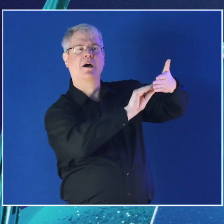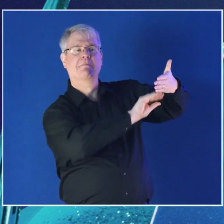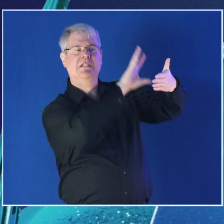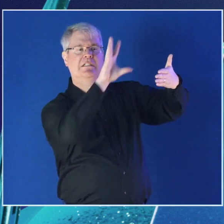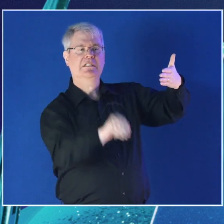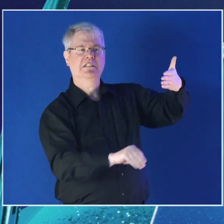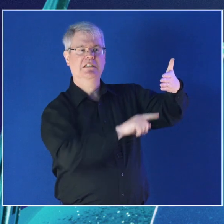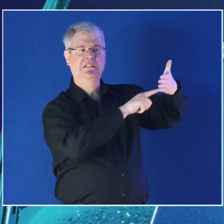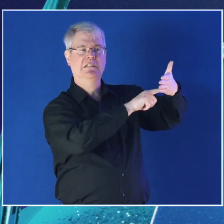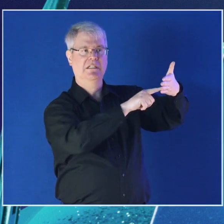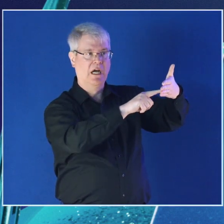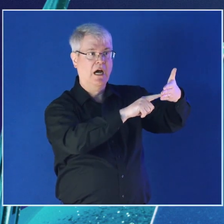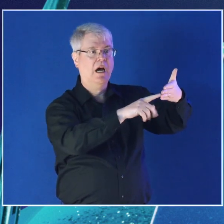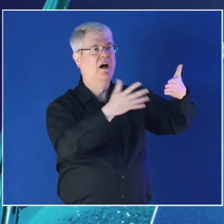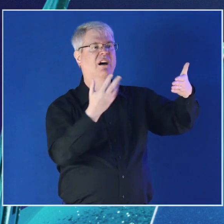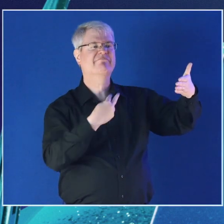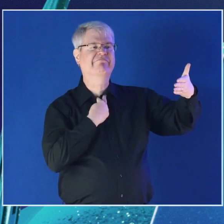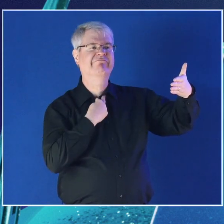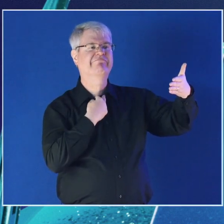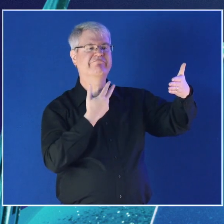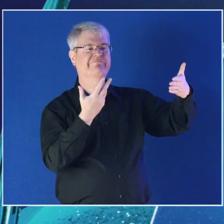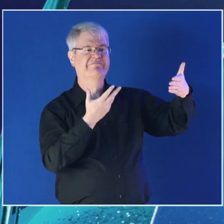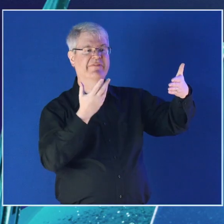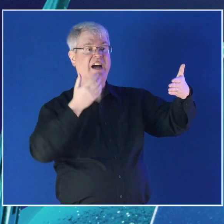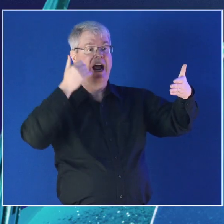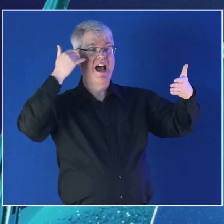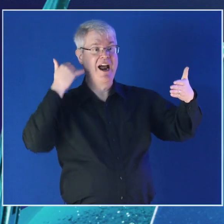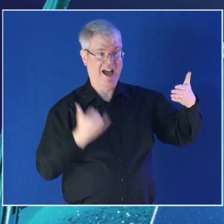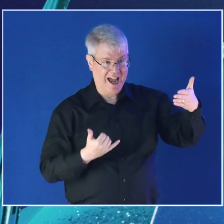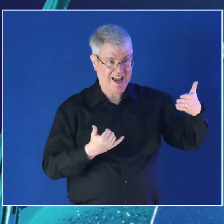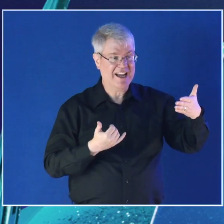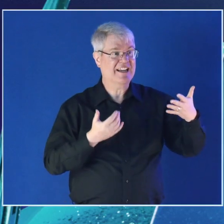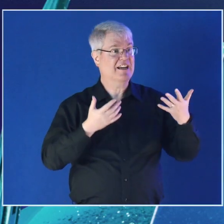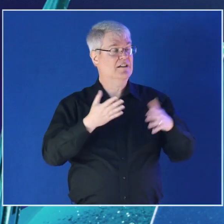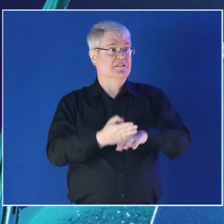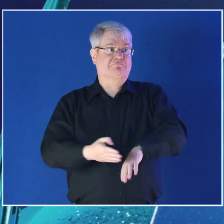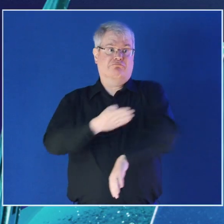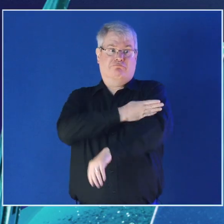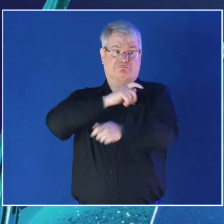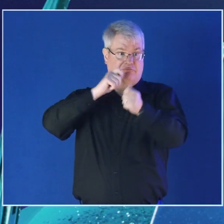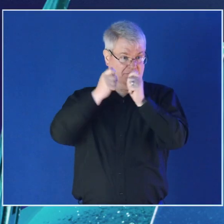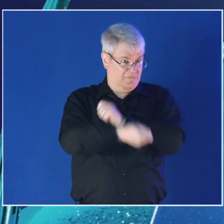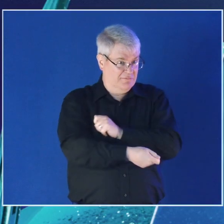Jonathan, from accessible equations, how does this create new career opportunities,